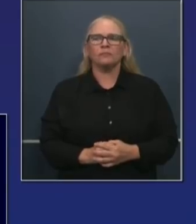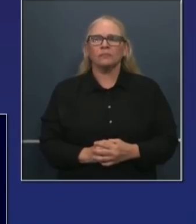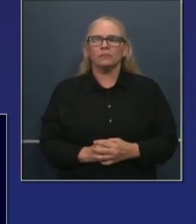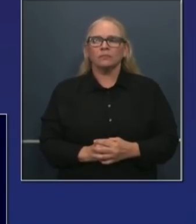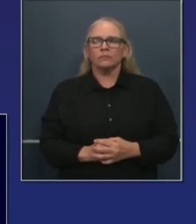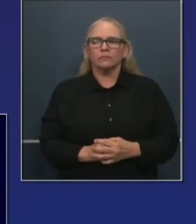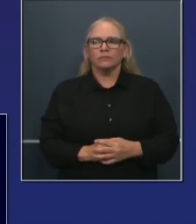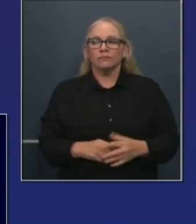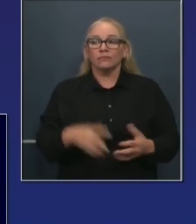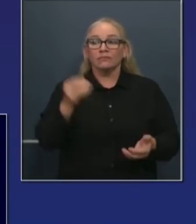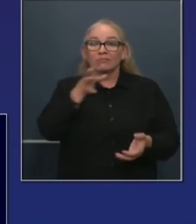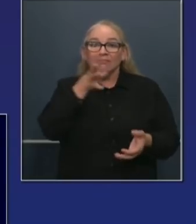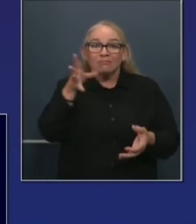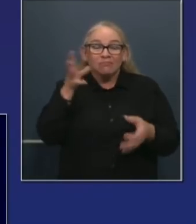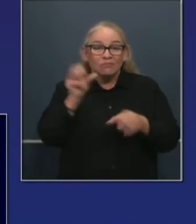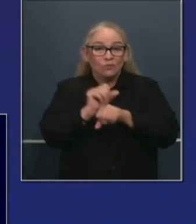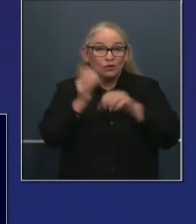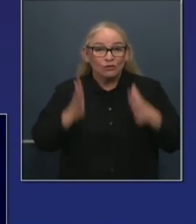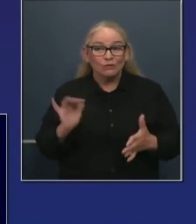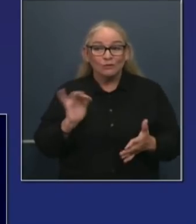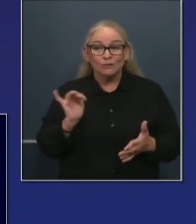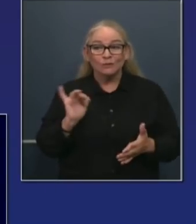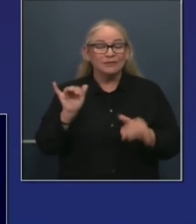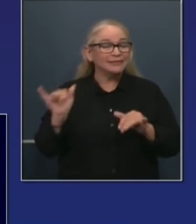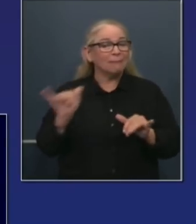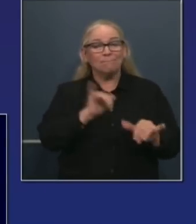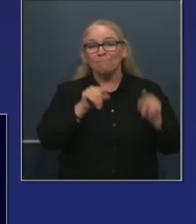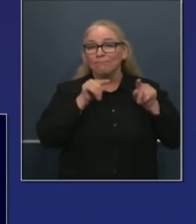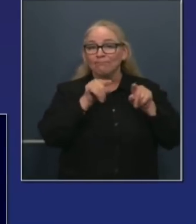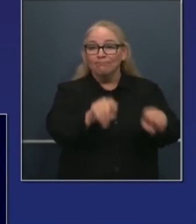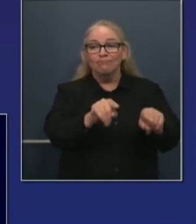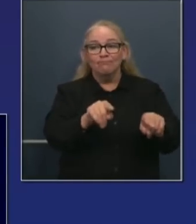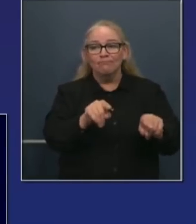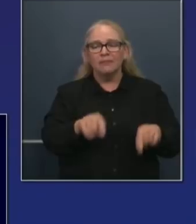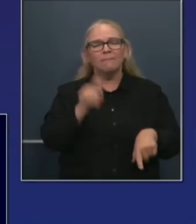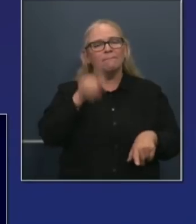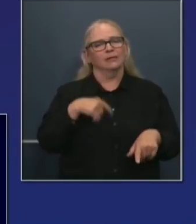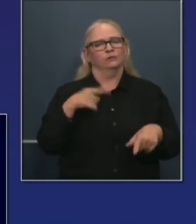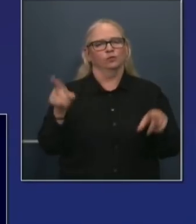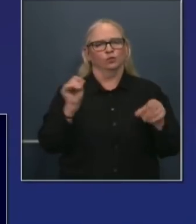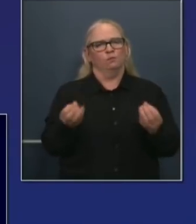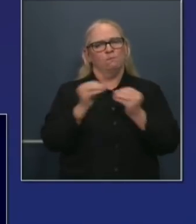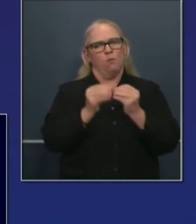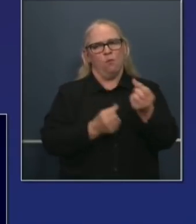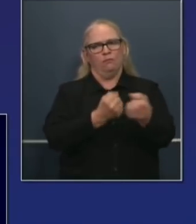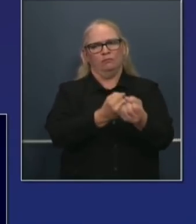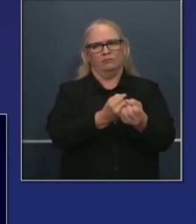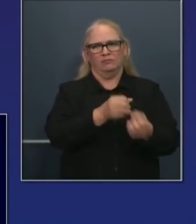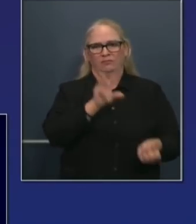BUT NOW IN CALIFORNIA CENTRAL VALLEY AND THAT CHART A MOMENT AGO IN TERMS OF AGRICULTURAL